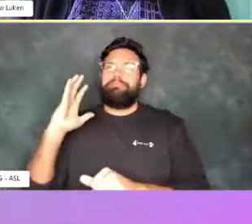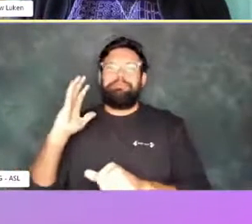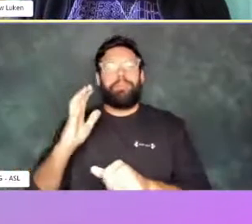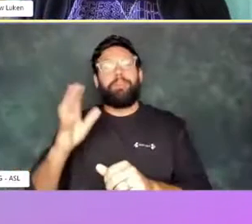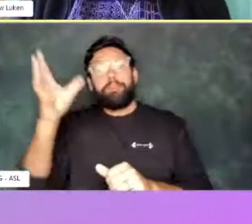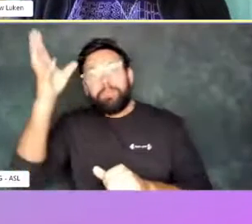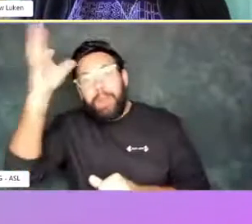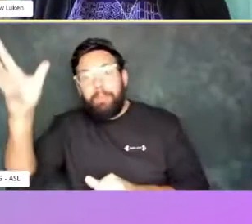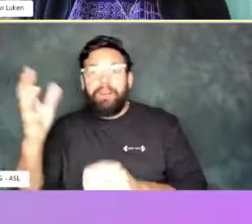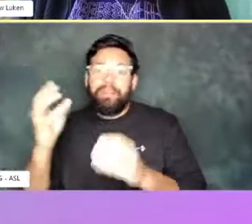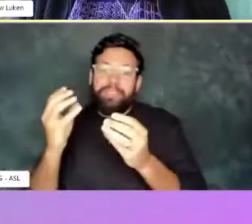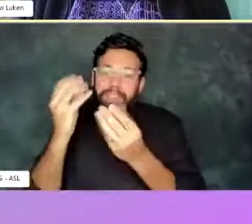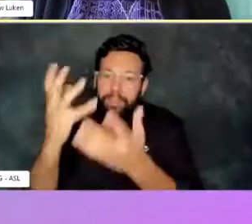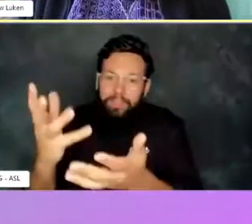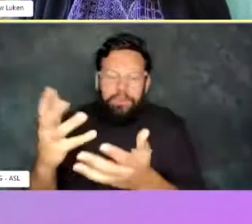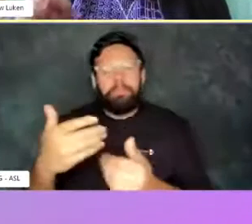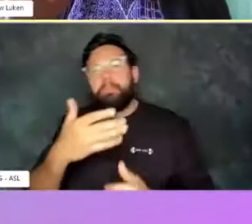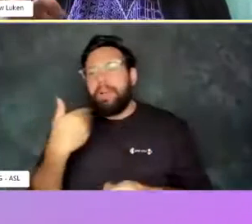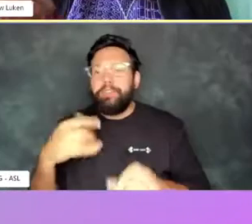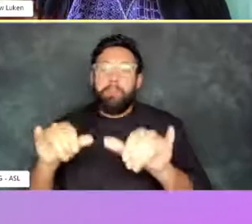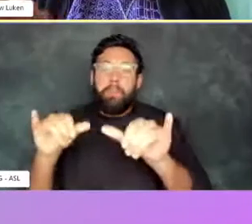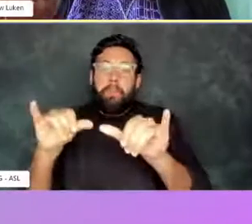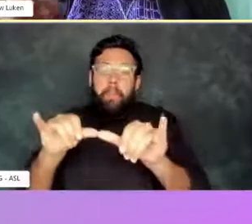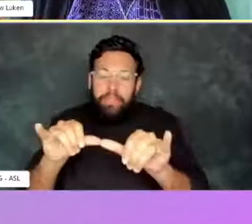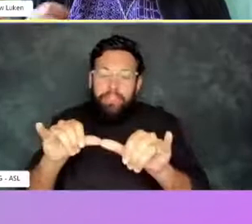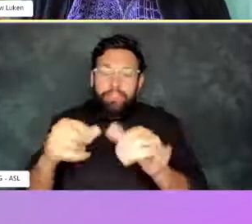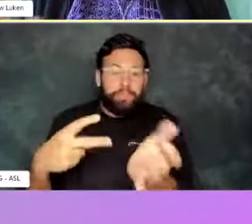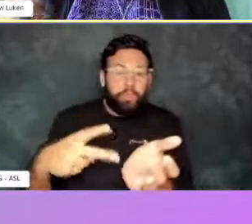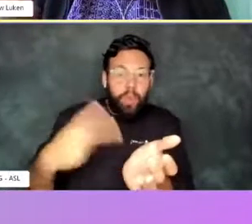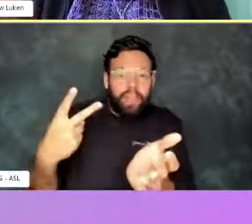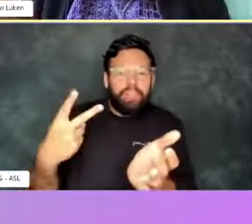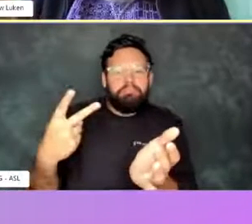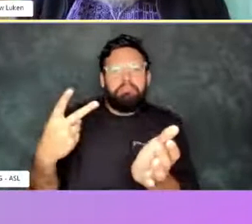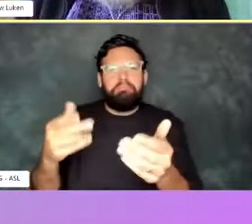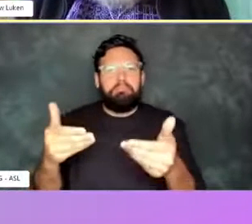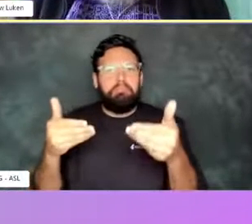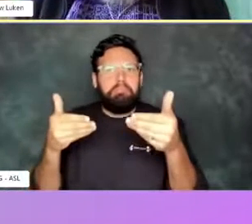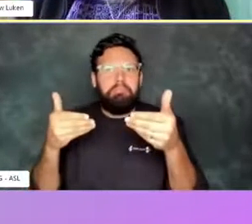industrial arts teacher taught you, plan and Develop